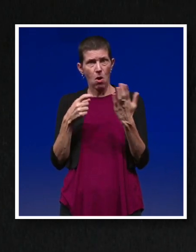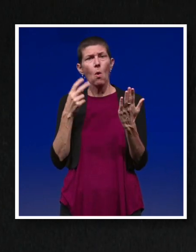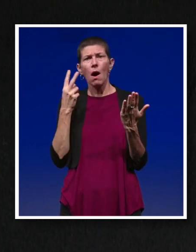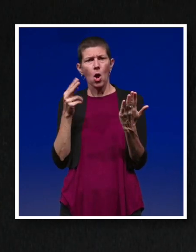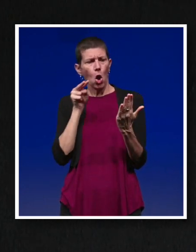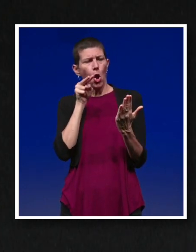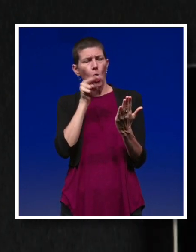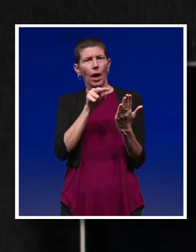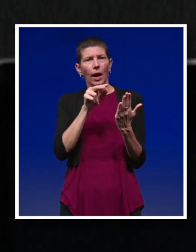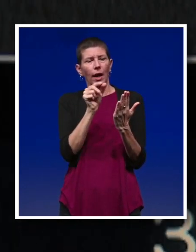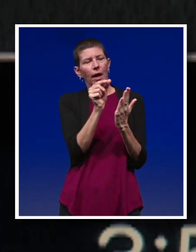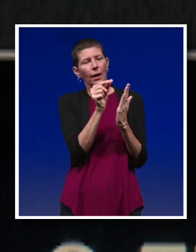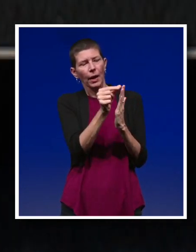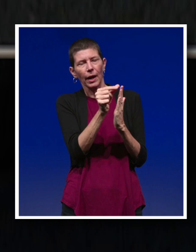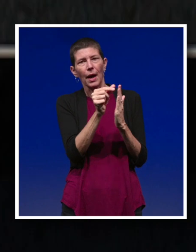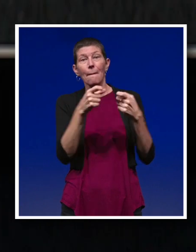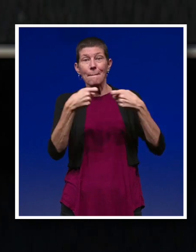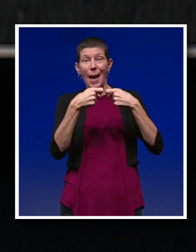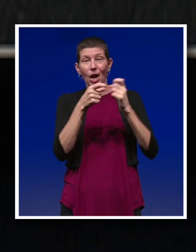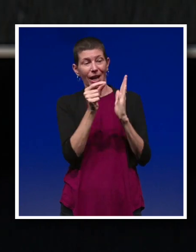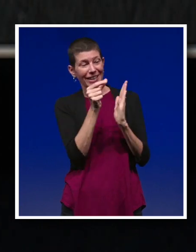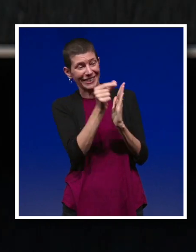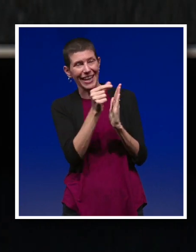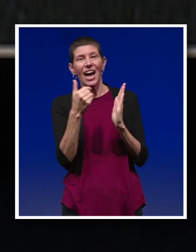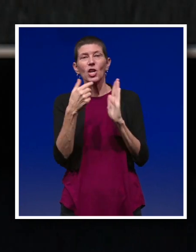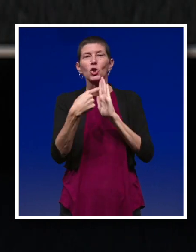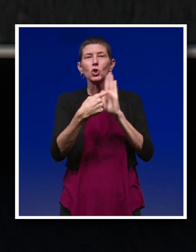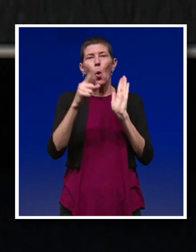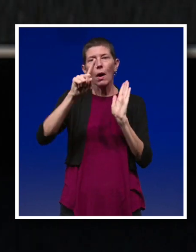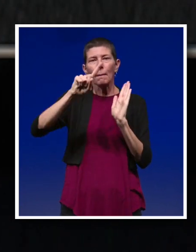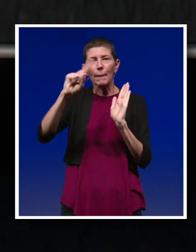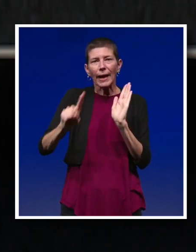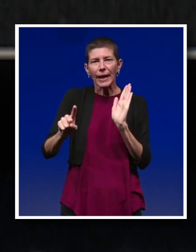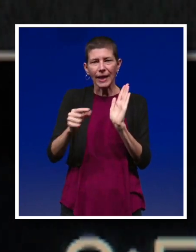by viewing the little lightning bolt in the battery icon on the top right of the screen.